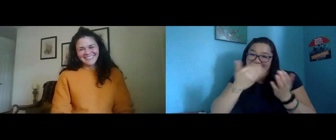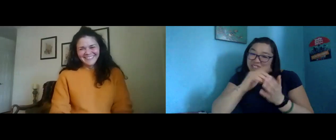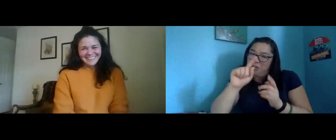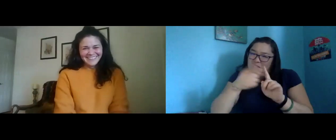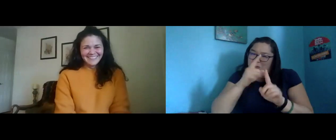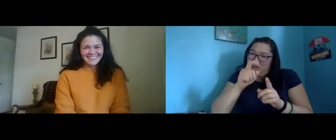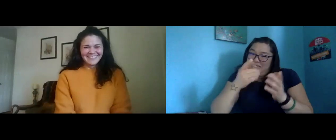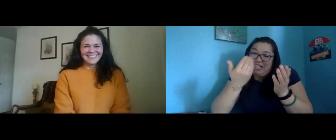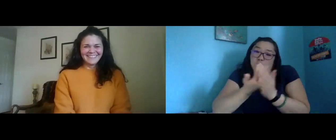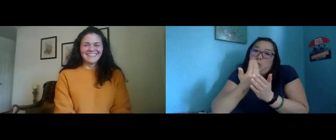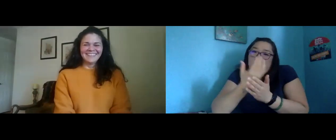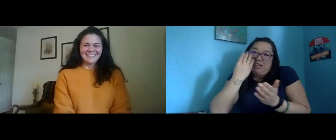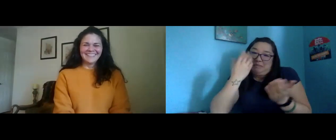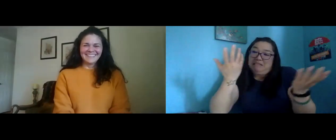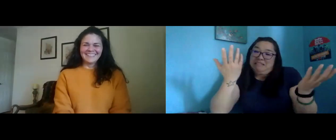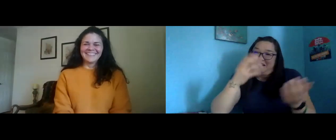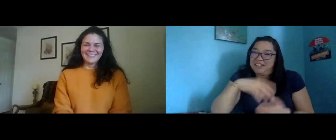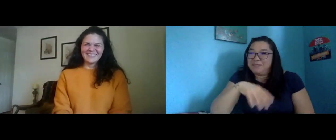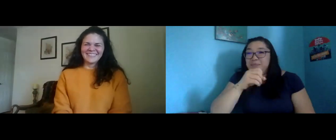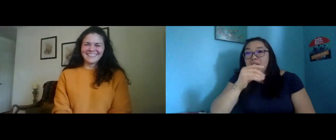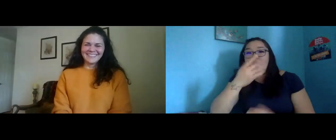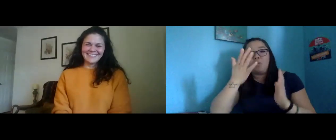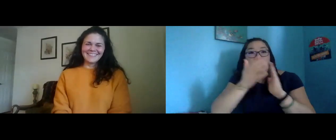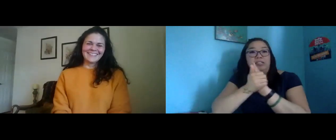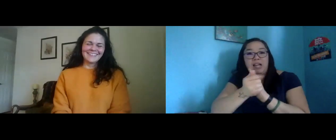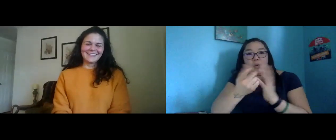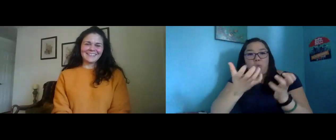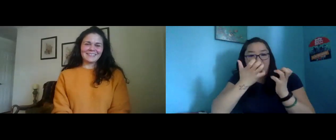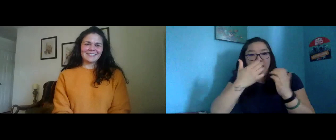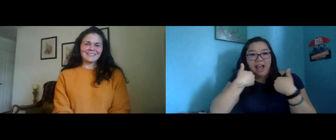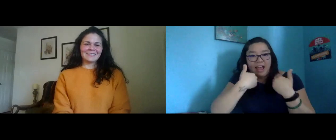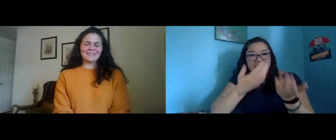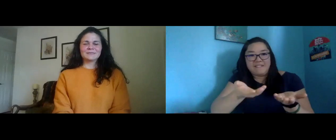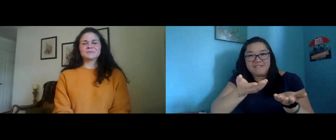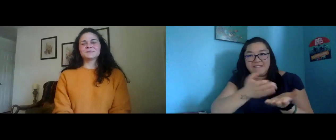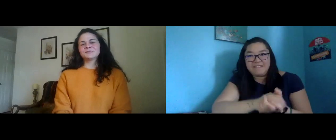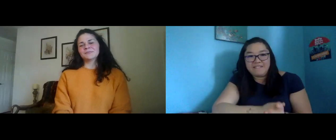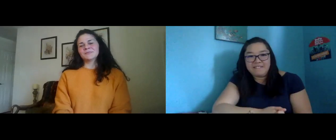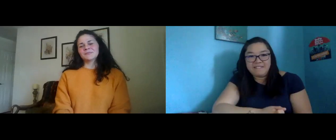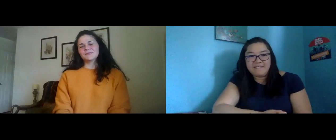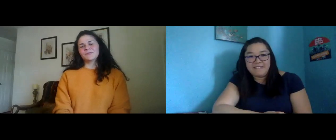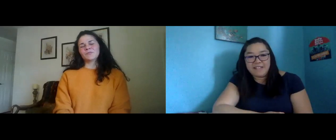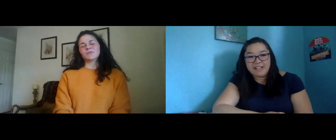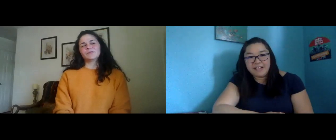P: No worries, this is a new experience for both of us. See how it goes. What talent would you want to have?